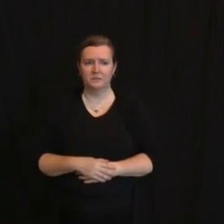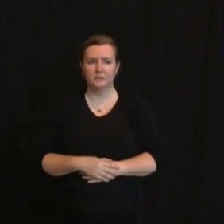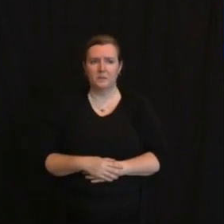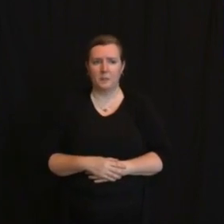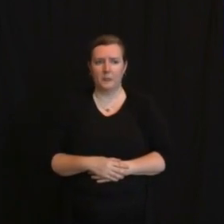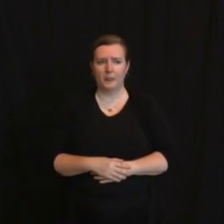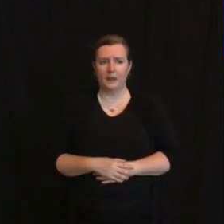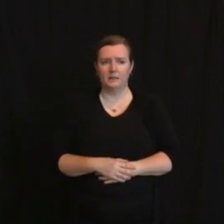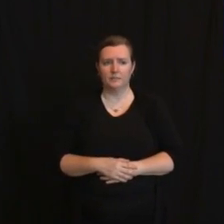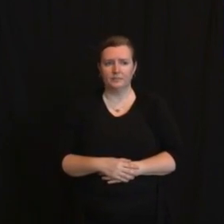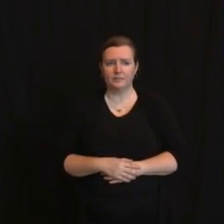AFFAIRS.